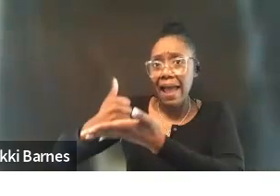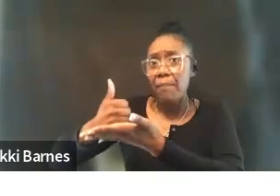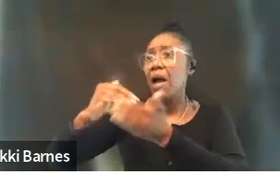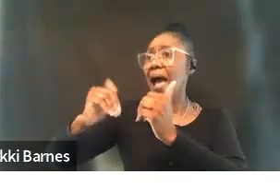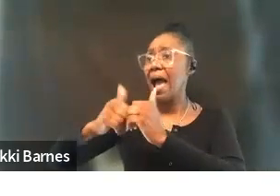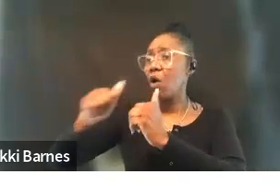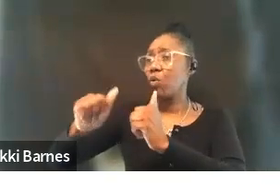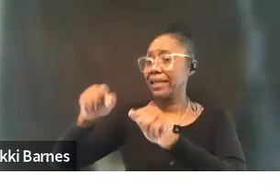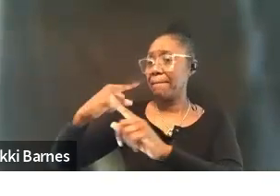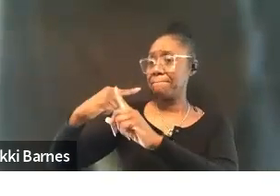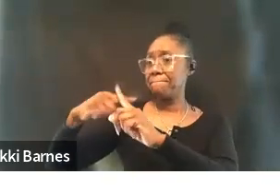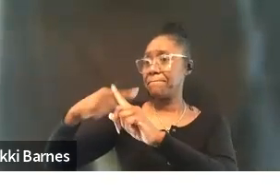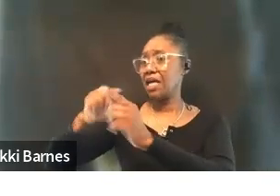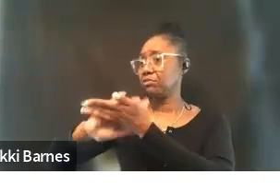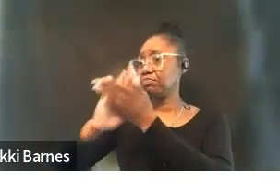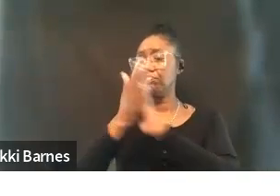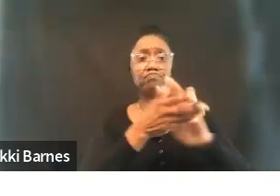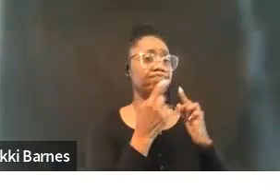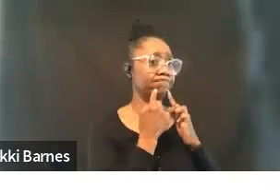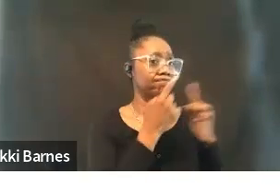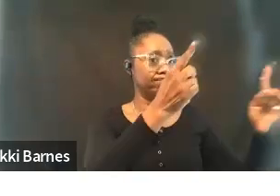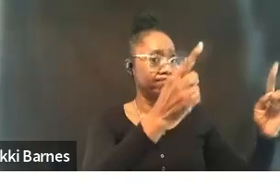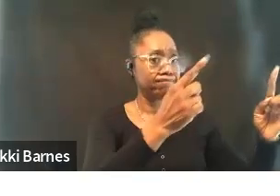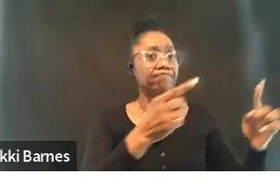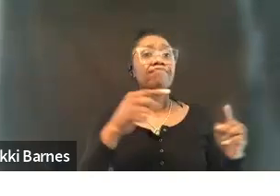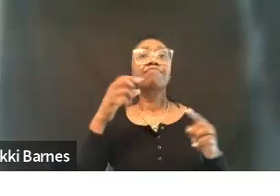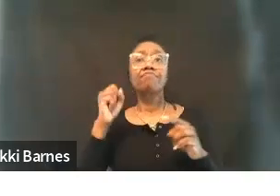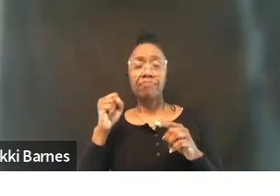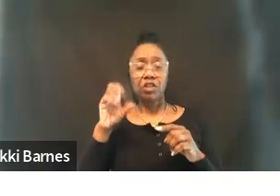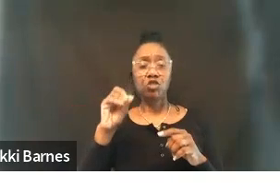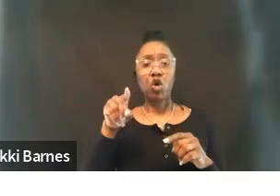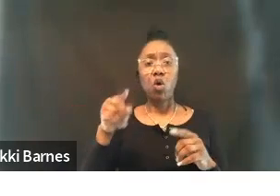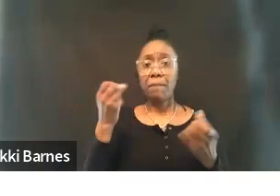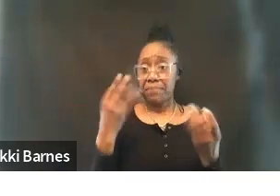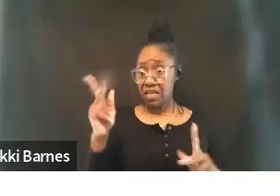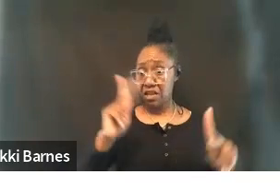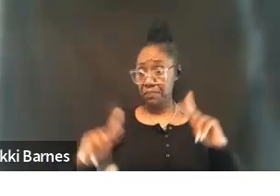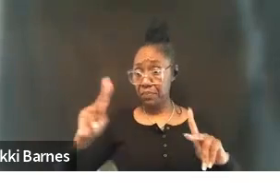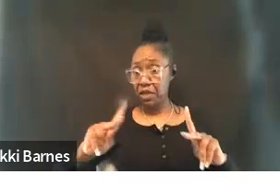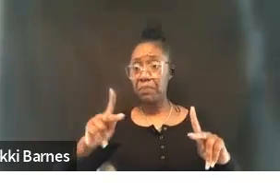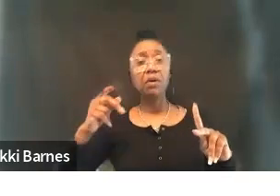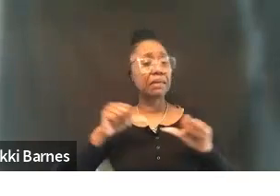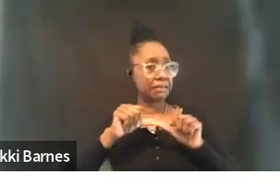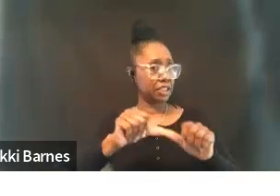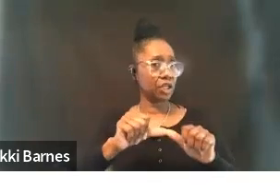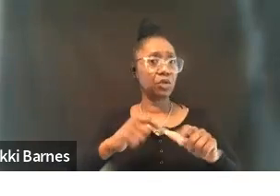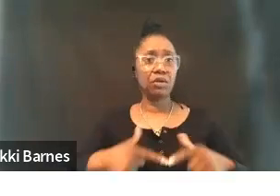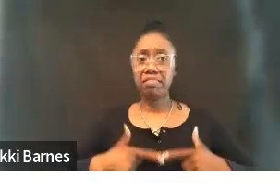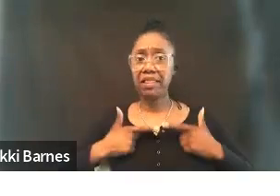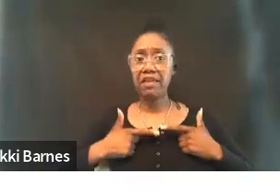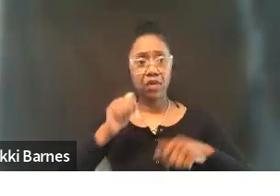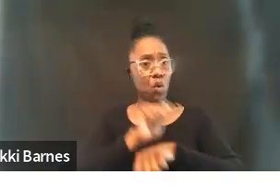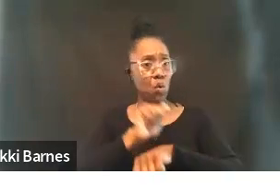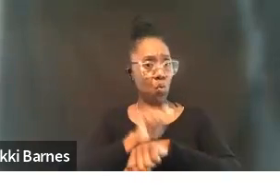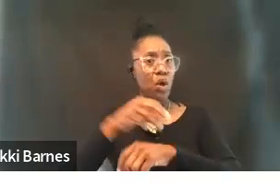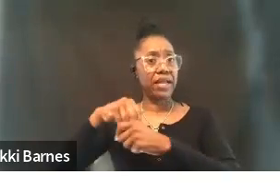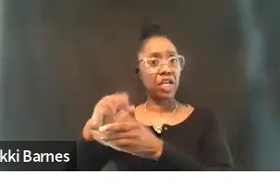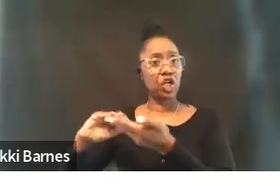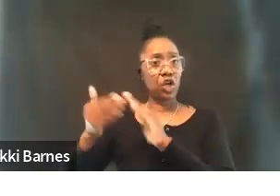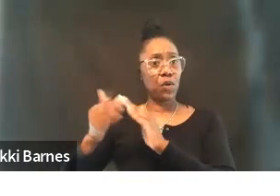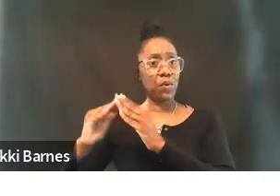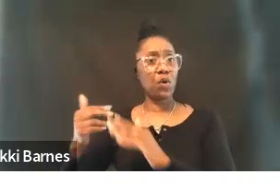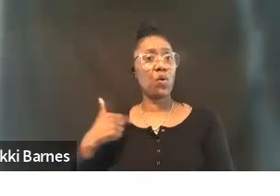95% of the folks we engage with are able to continue to live and work and receive services in the community and we also have a 98% satisfaction rate.